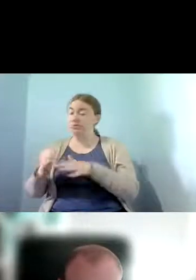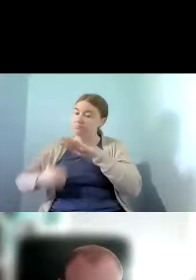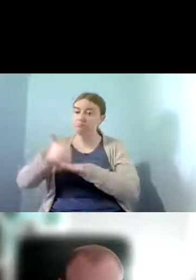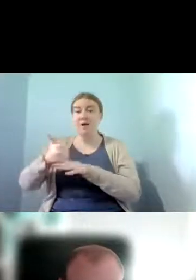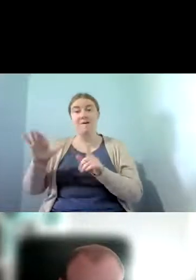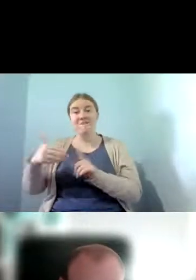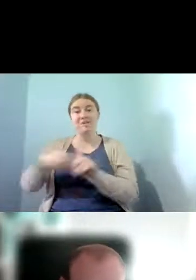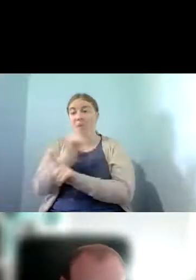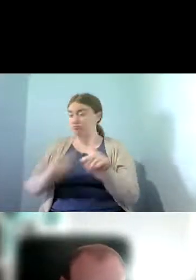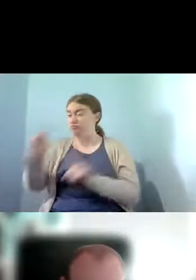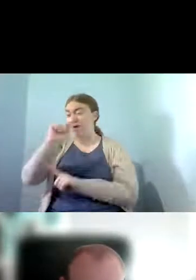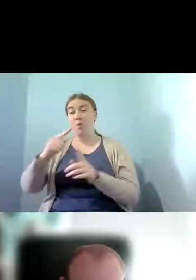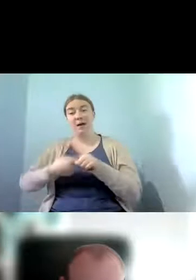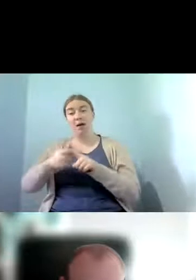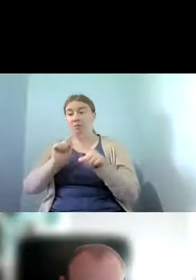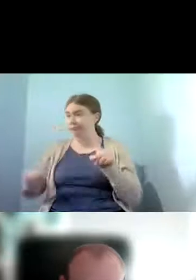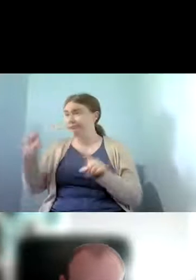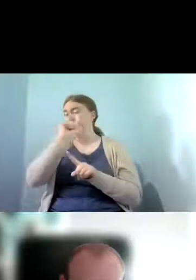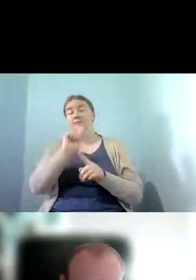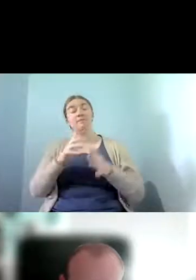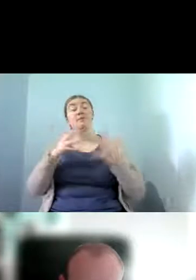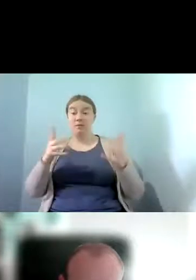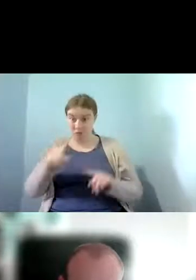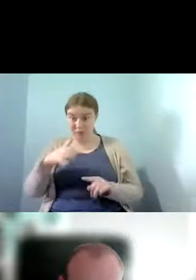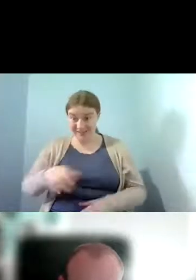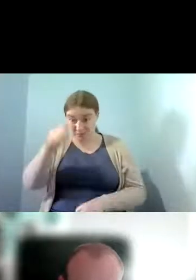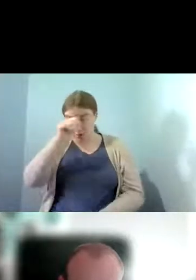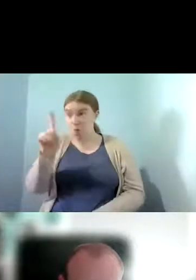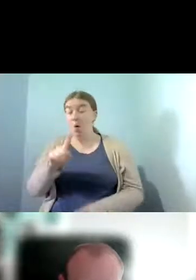as mentioned earlier one of the key things you need to know is your target fish pieces fish